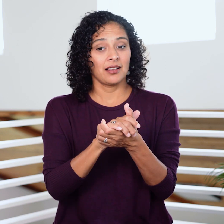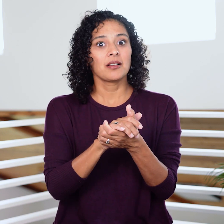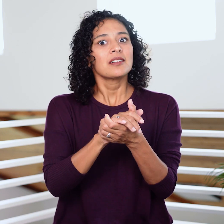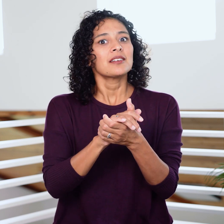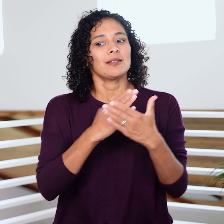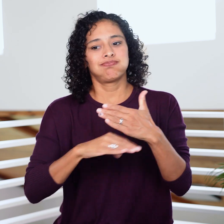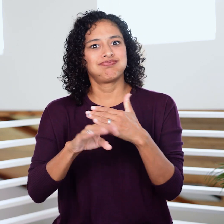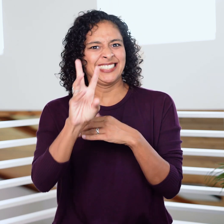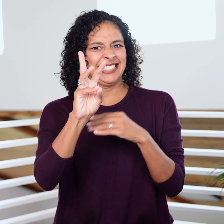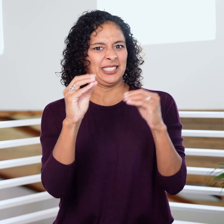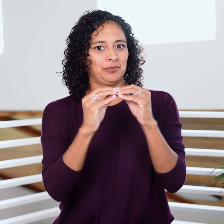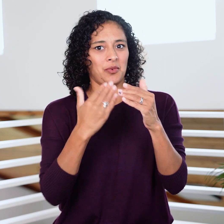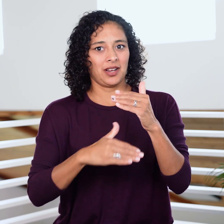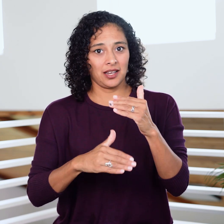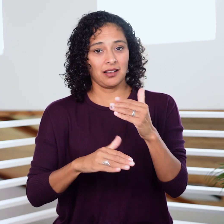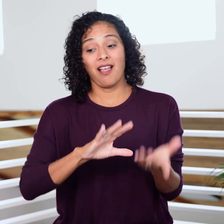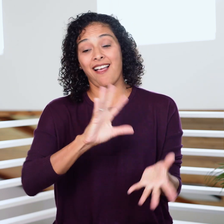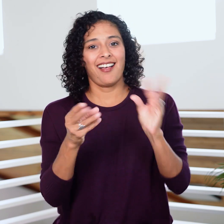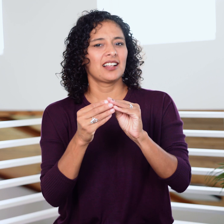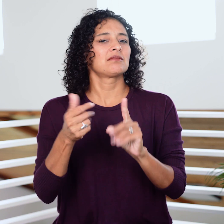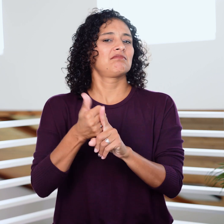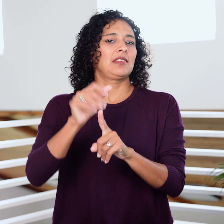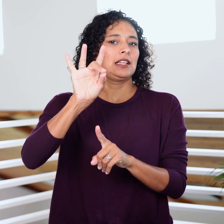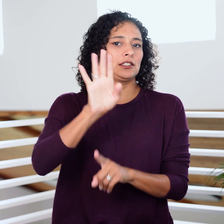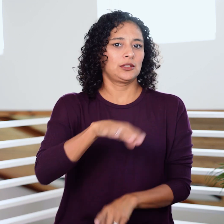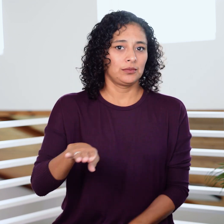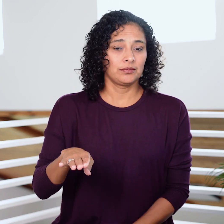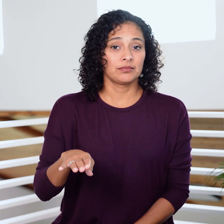and has 6 more kids, for a grand total of 8.